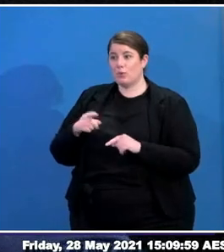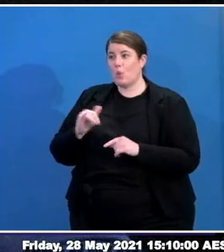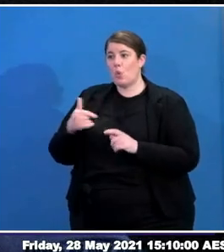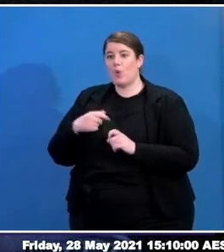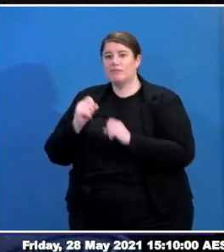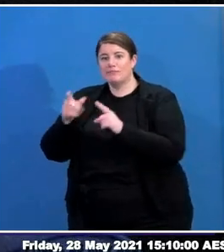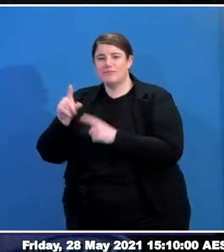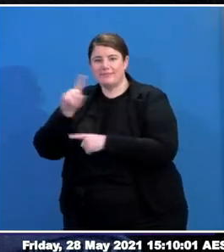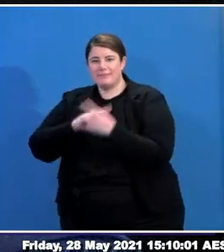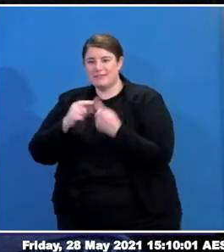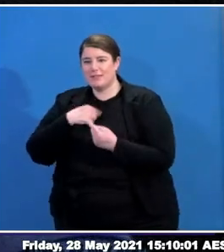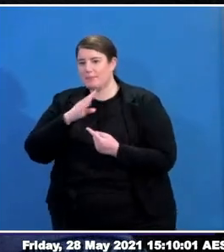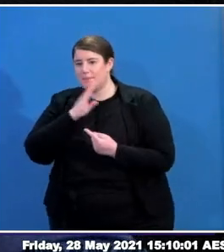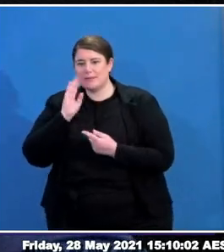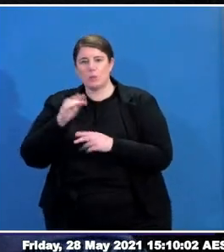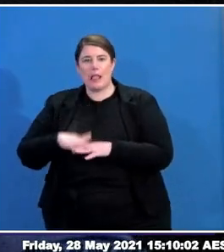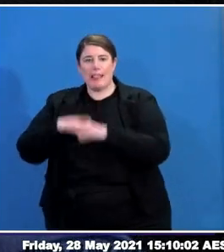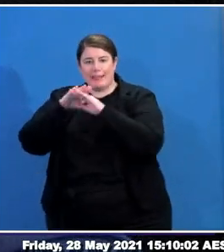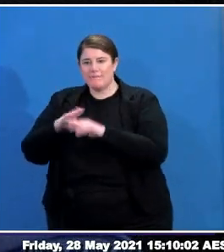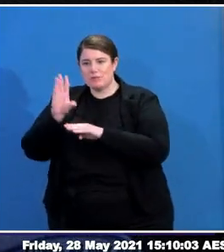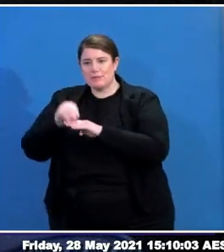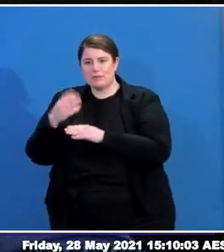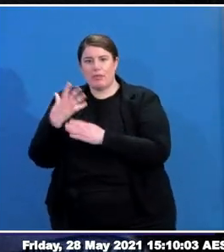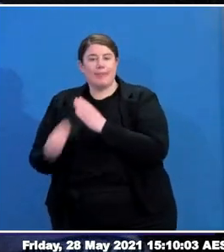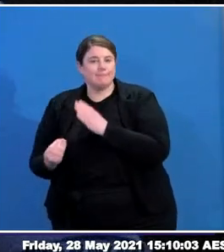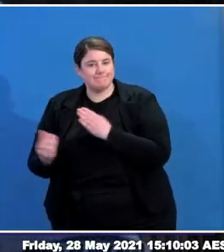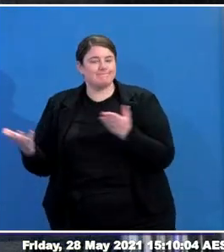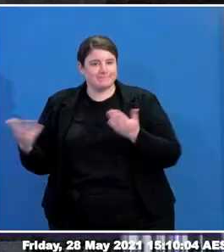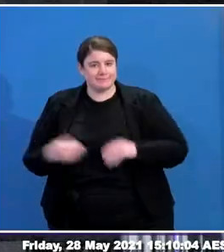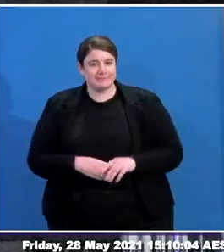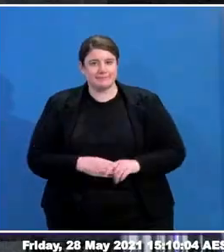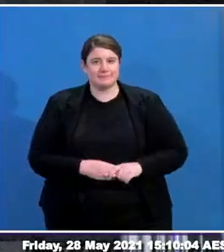to things that couldn't be avoided.